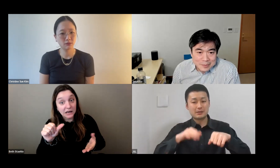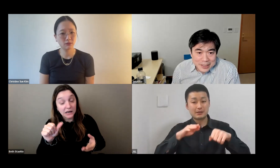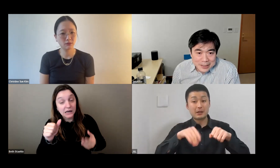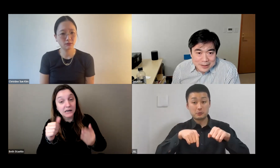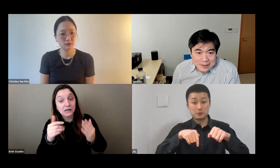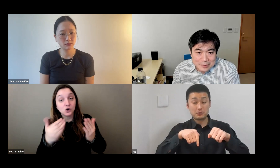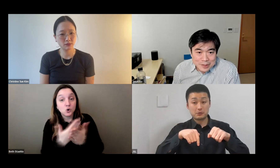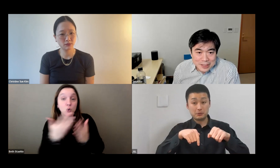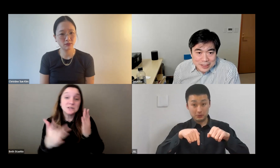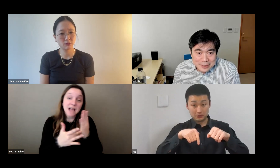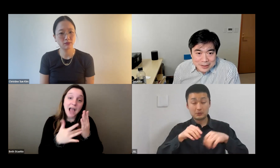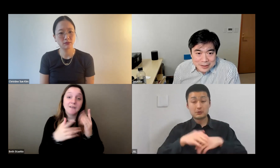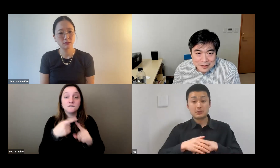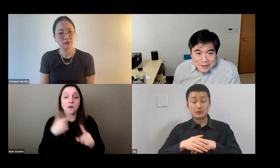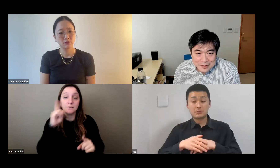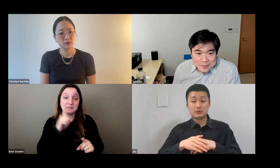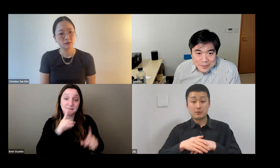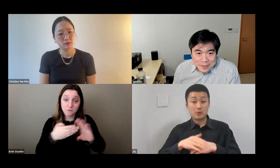by the community.